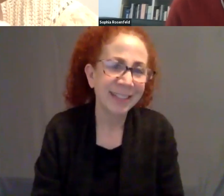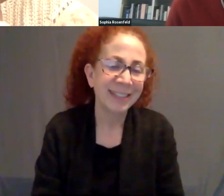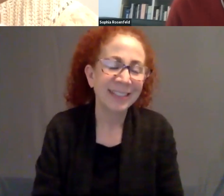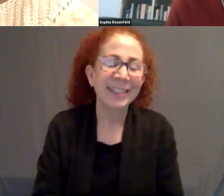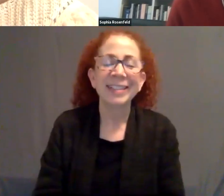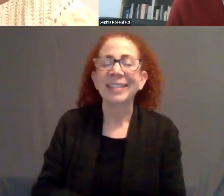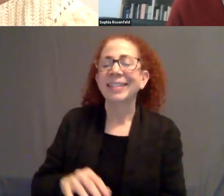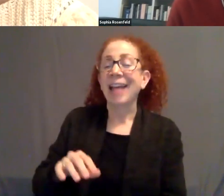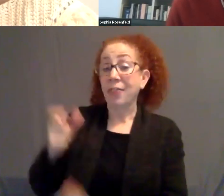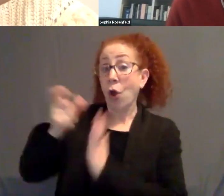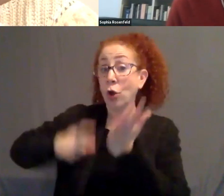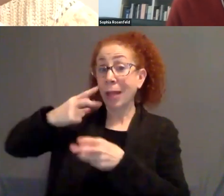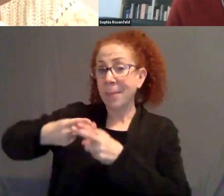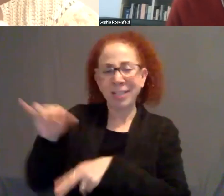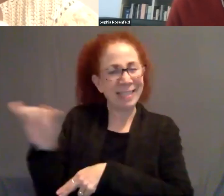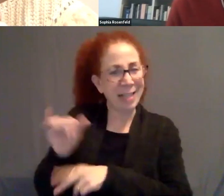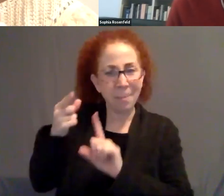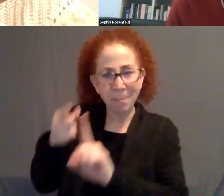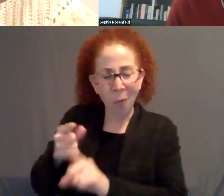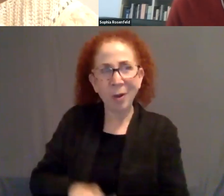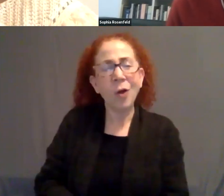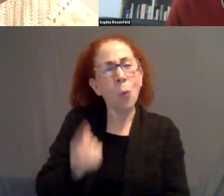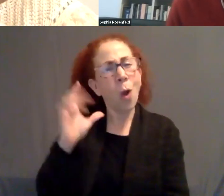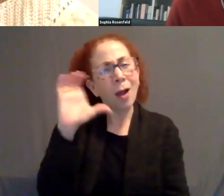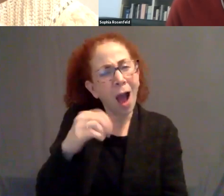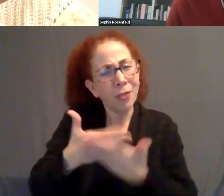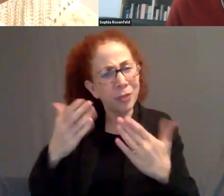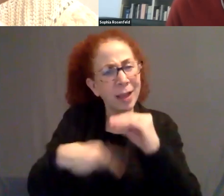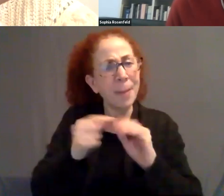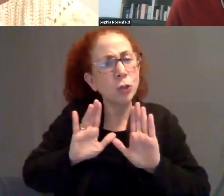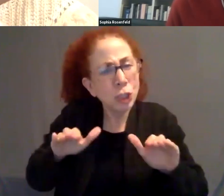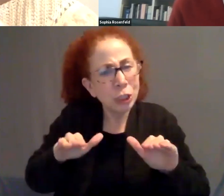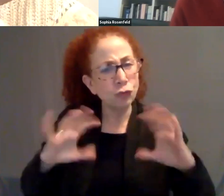that one of the peculiarities of children is that they are--